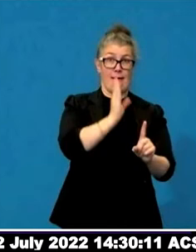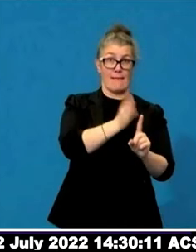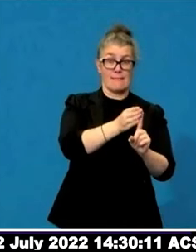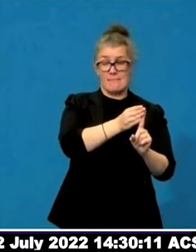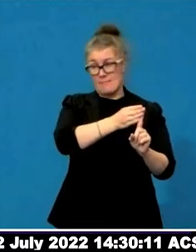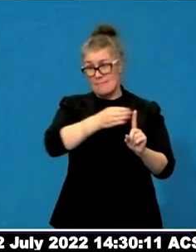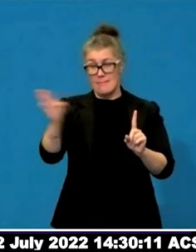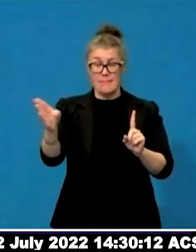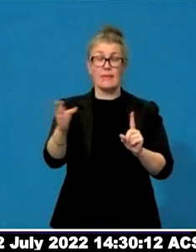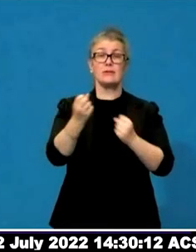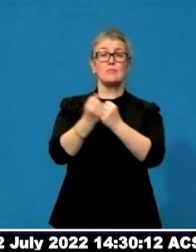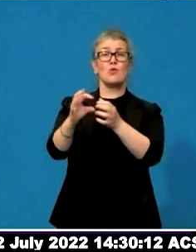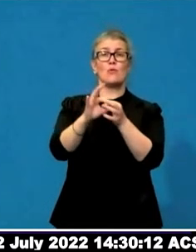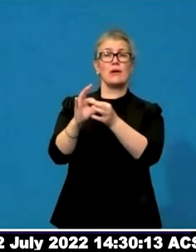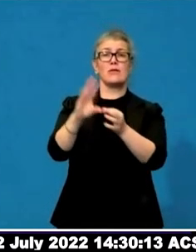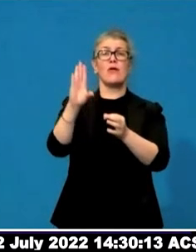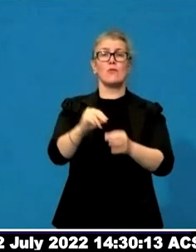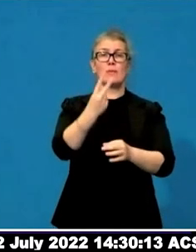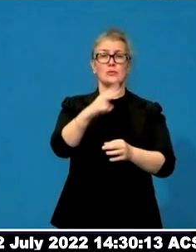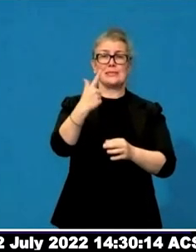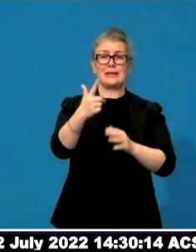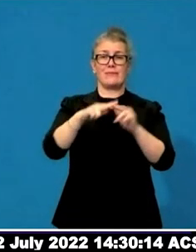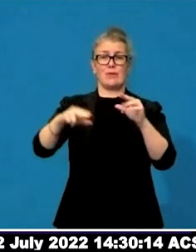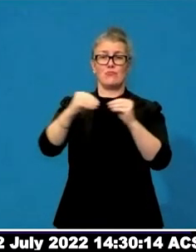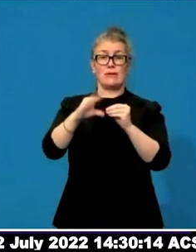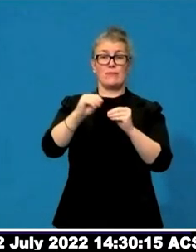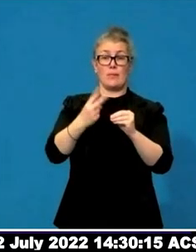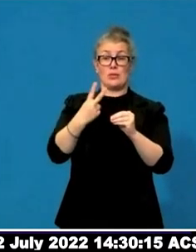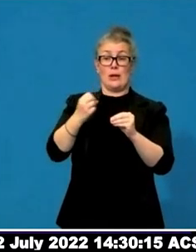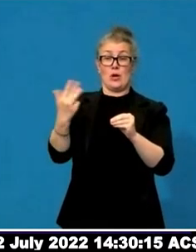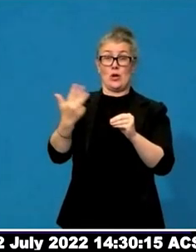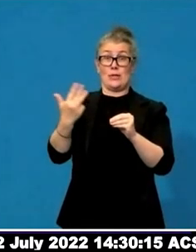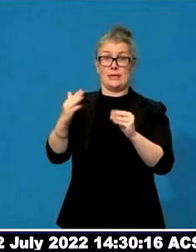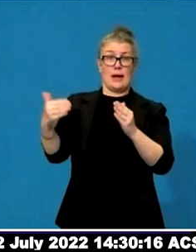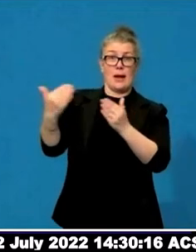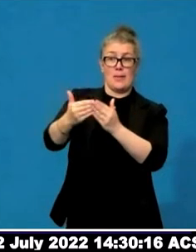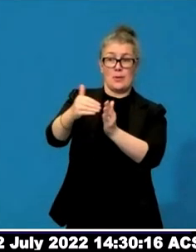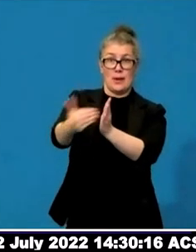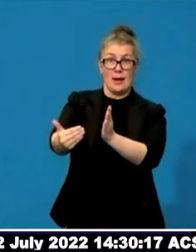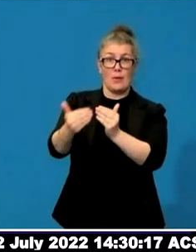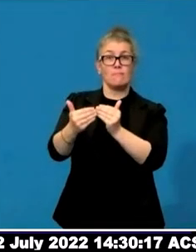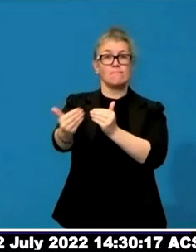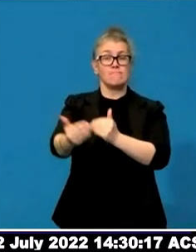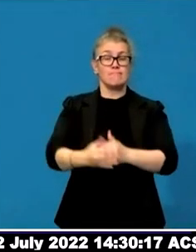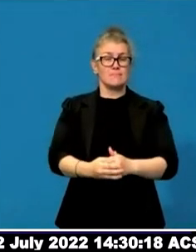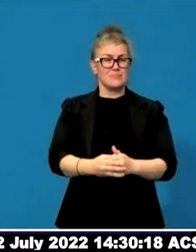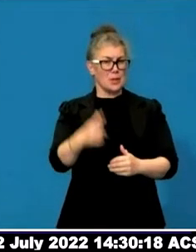from 27 of Feb 2019 to now. And what prompted you to set up this business?